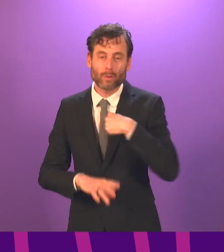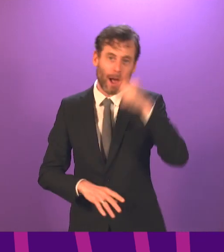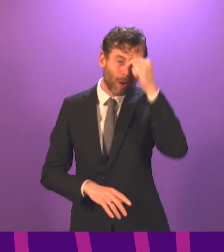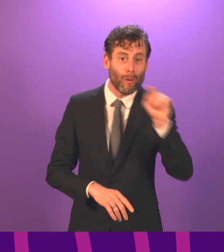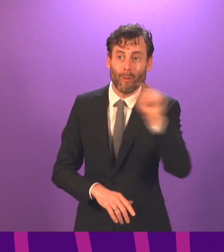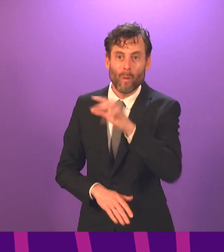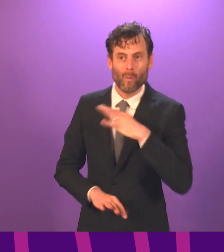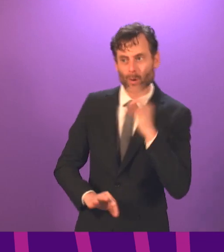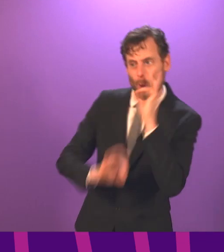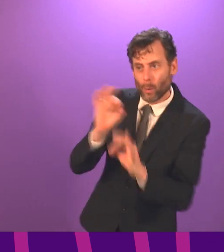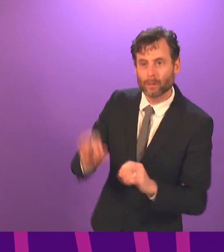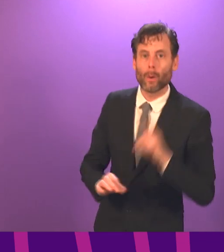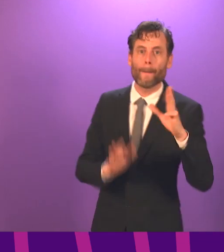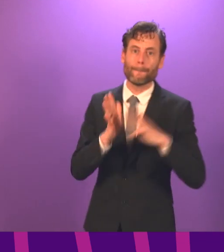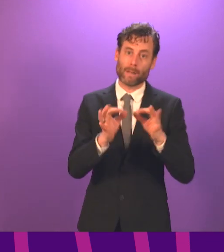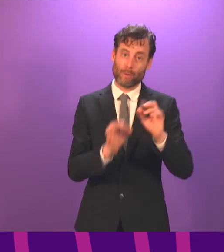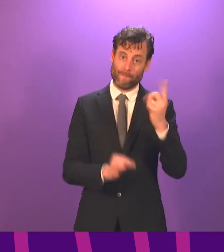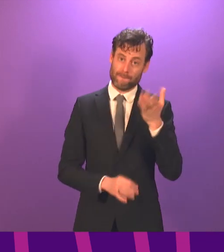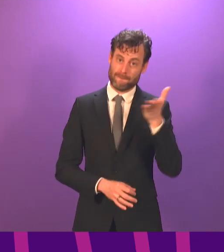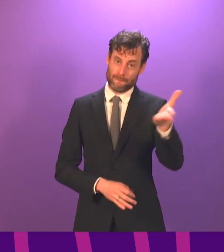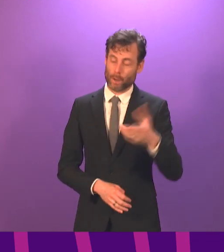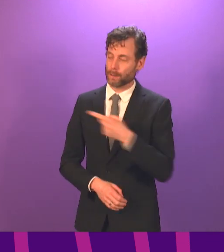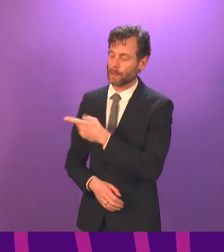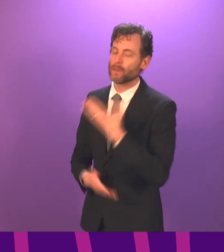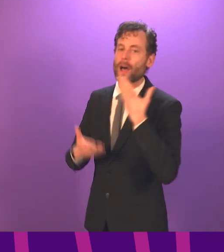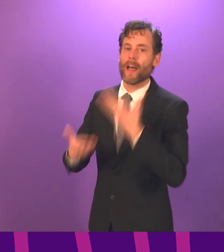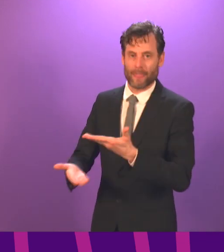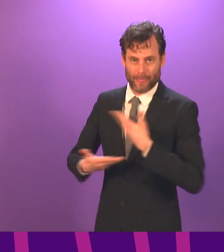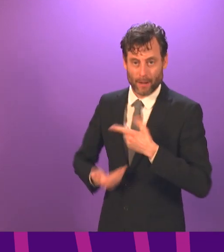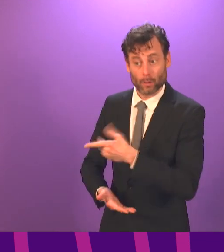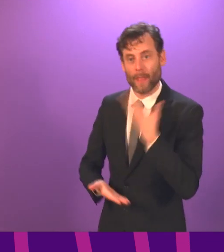Miles Briggs (Lothian) (Con): I thank the minister for advance